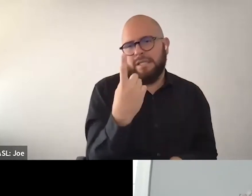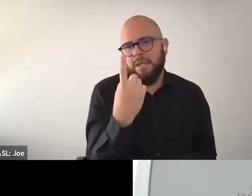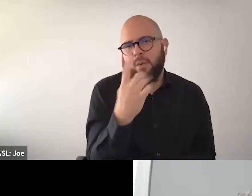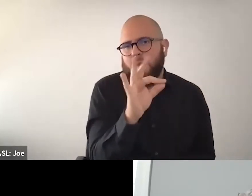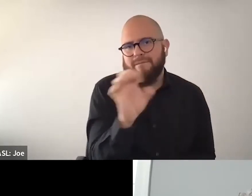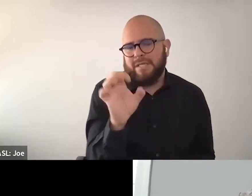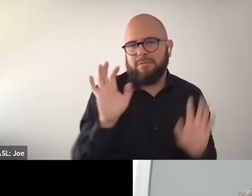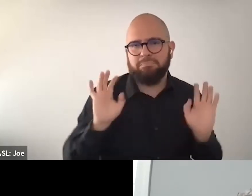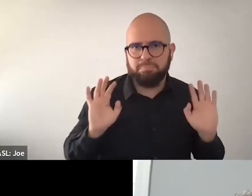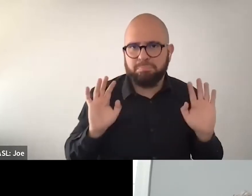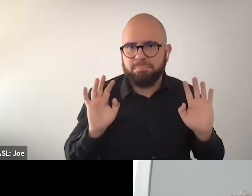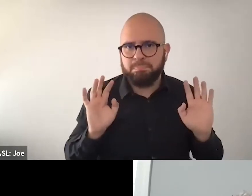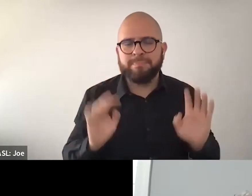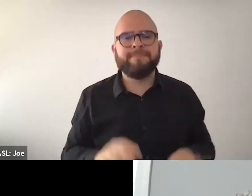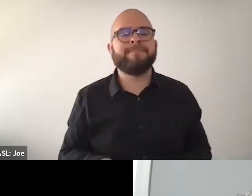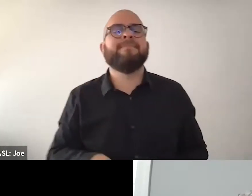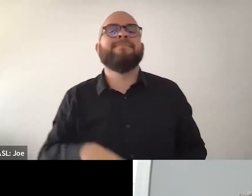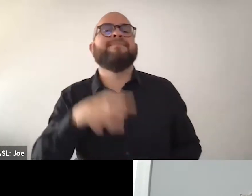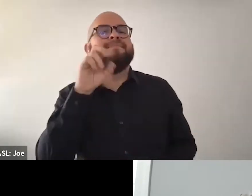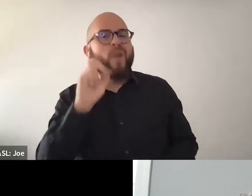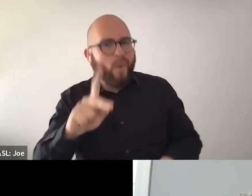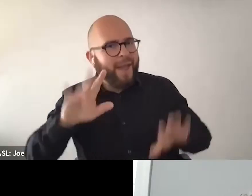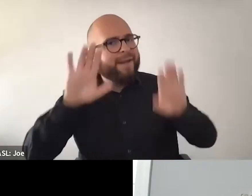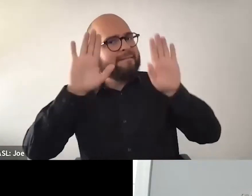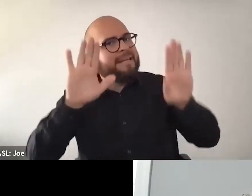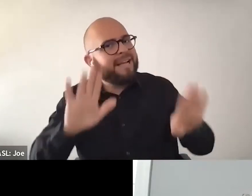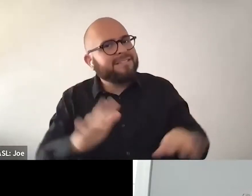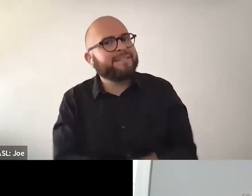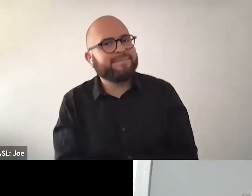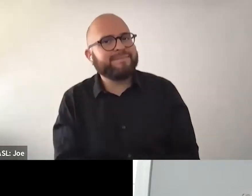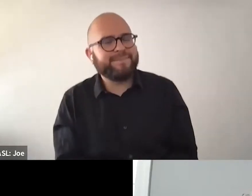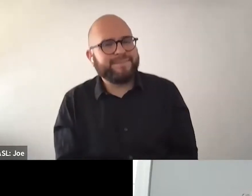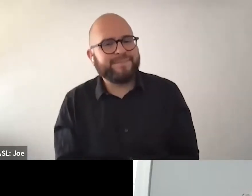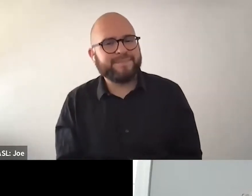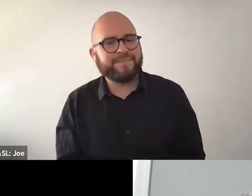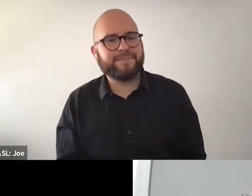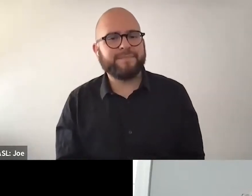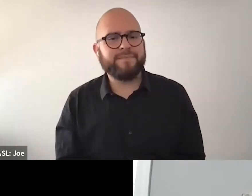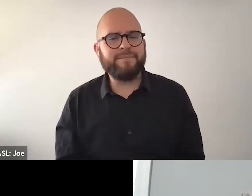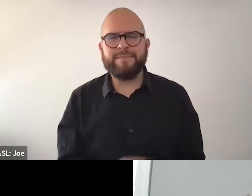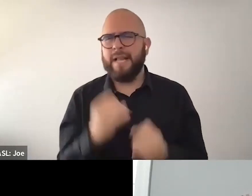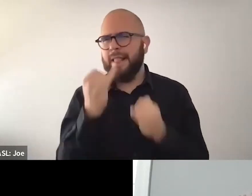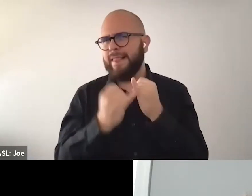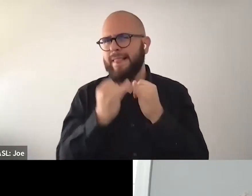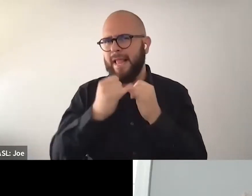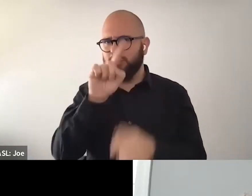Okay, fantastic. Fantastic, this last question here is, does the payment